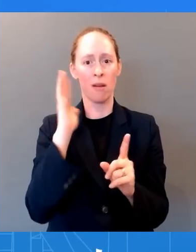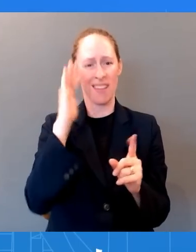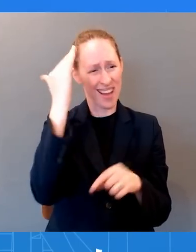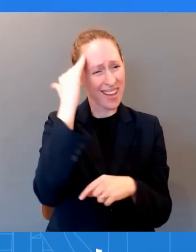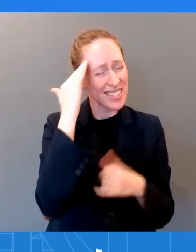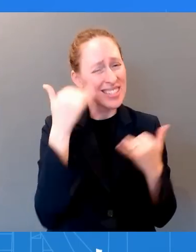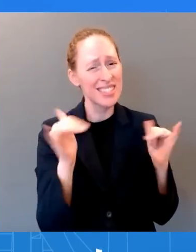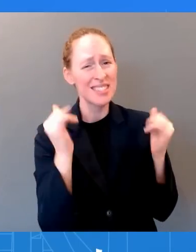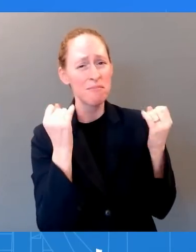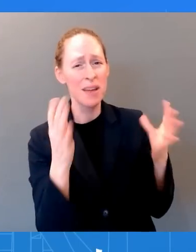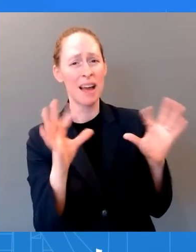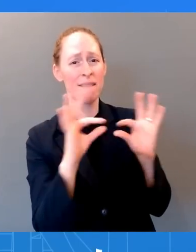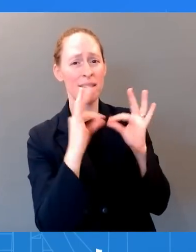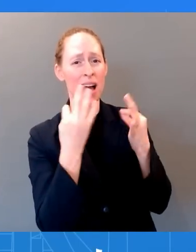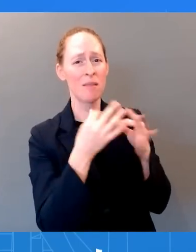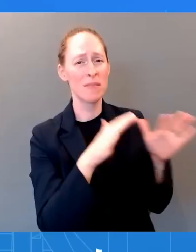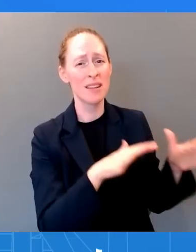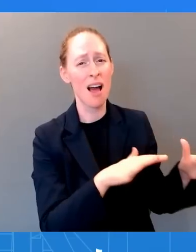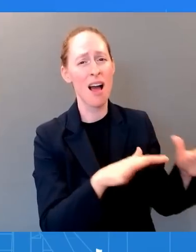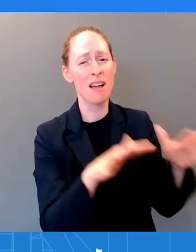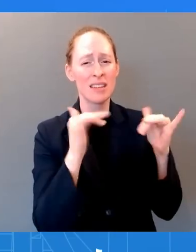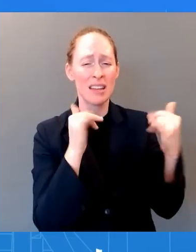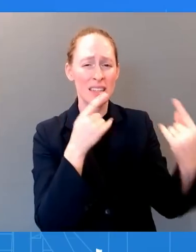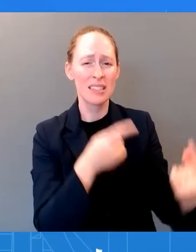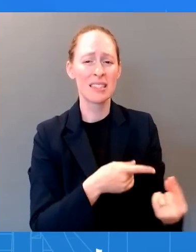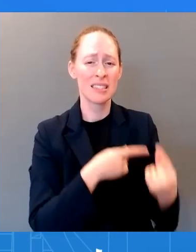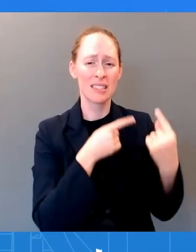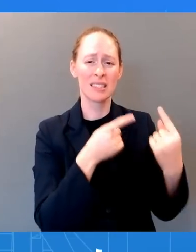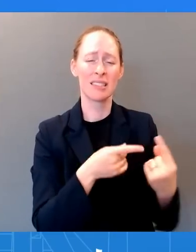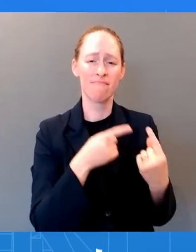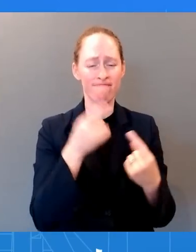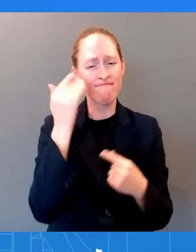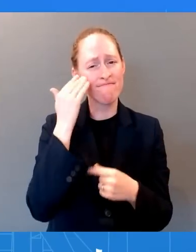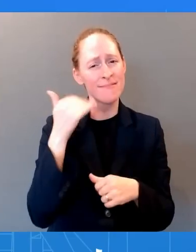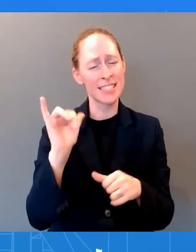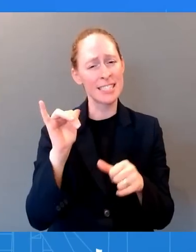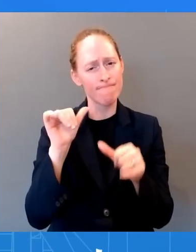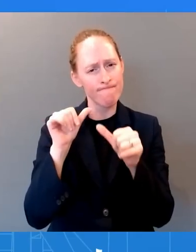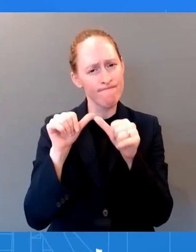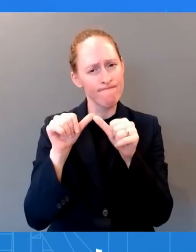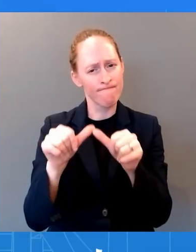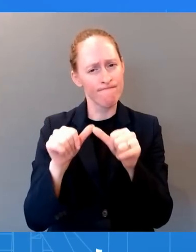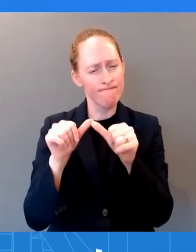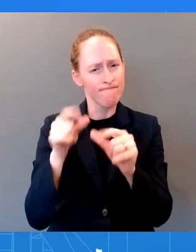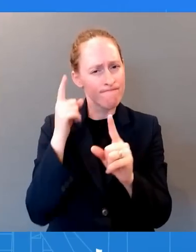The Press: So the White House doesn't disagree with Senator Warren? Ms. Jean-Pierre: Well, I'm just -- we're just saying that this is something